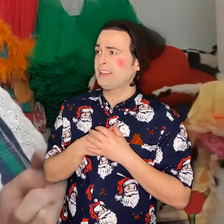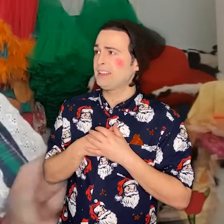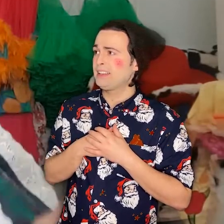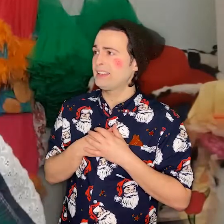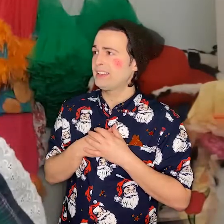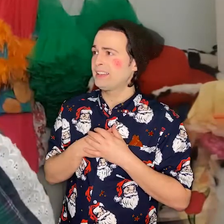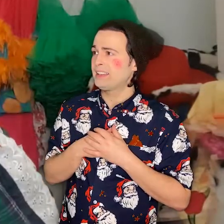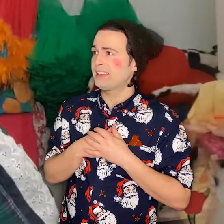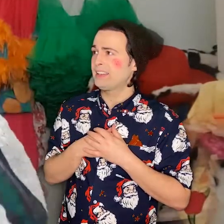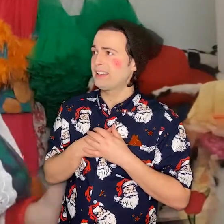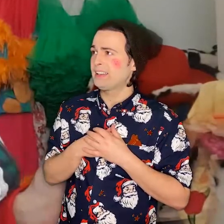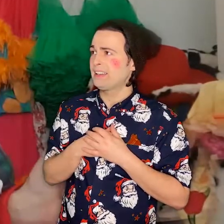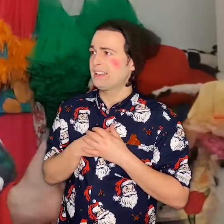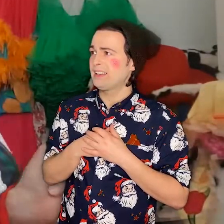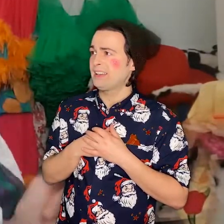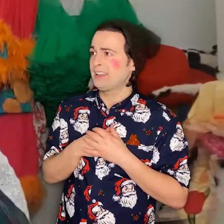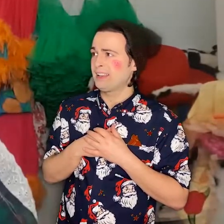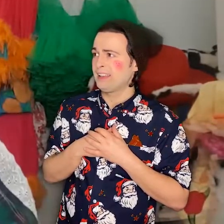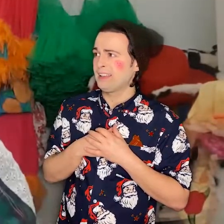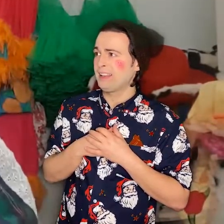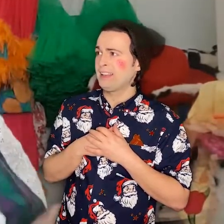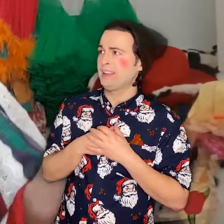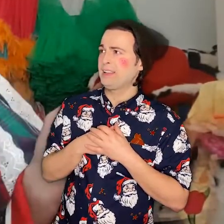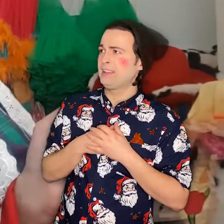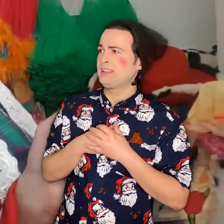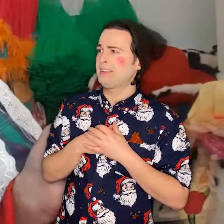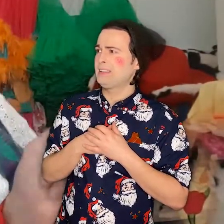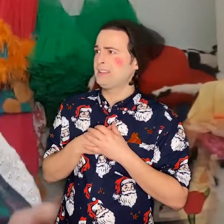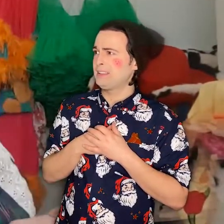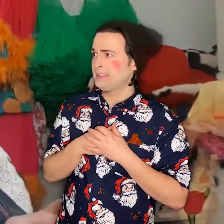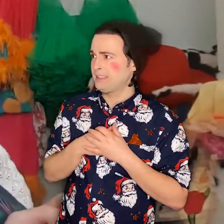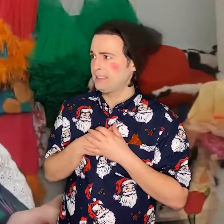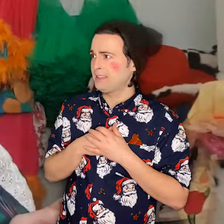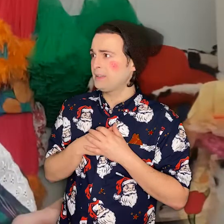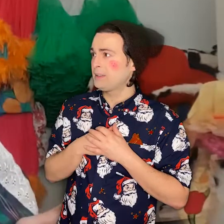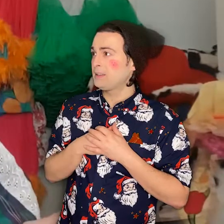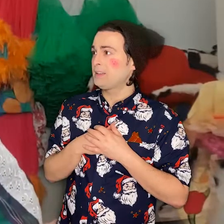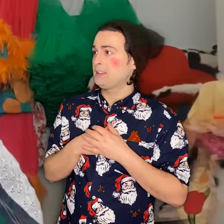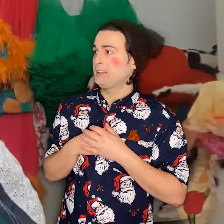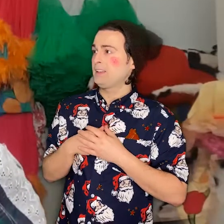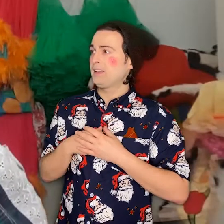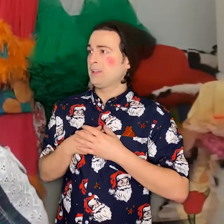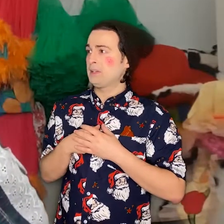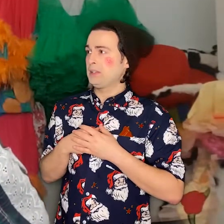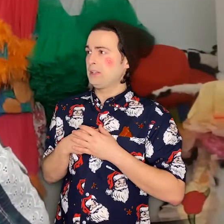Like Brooklyn or Paris or St Enoch Multi Story Car Park.